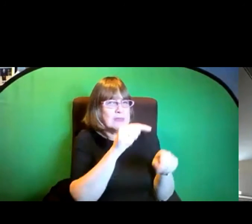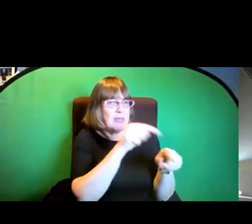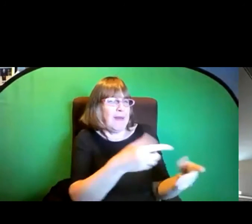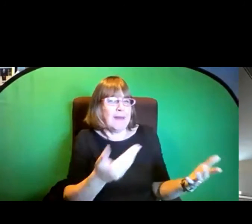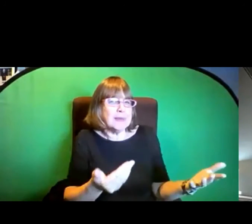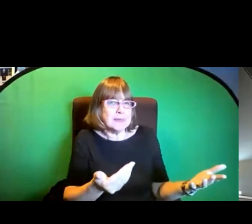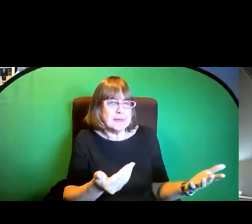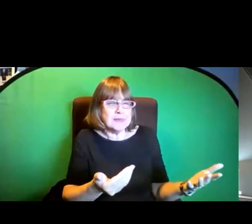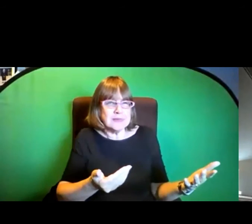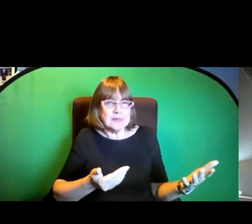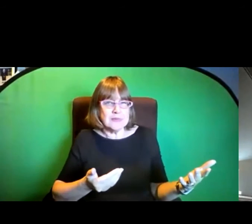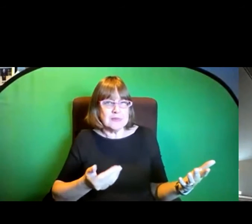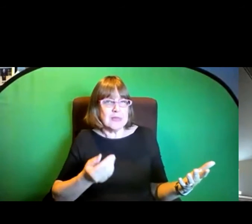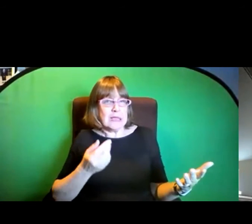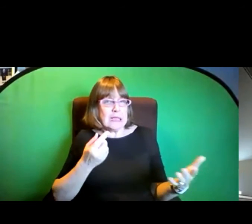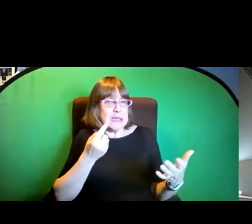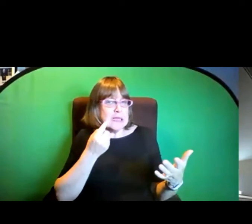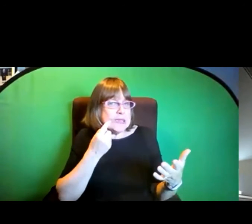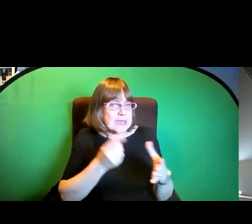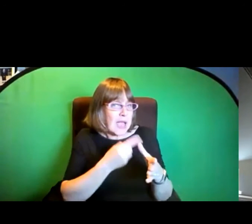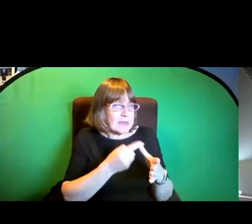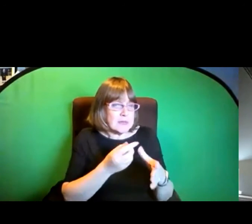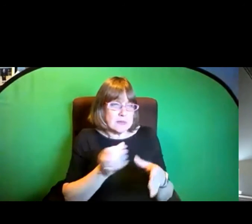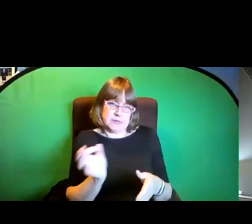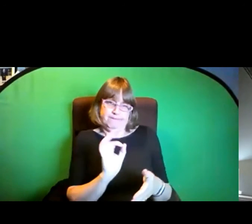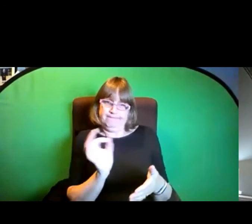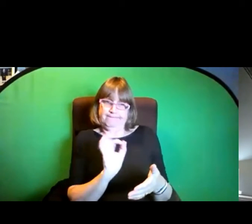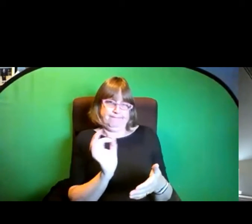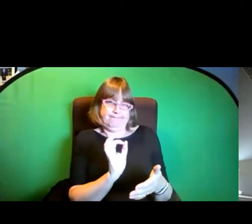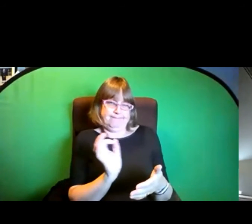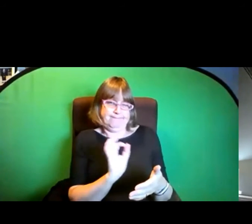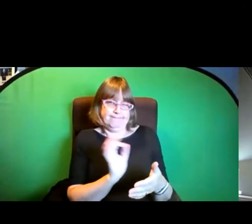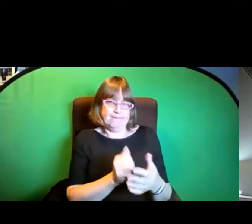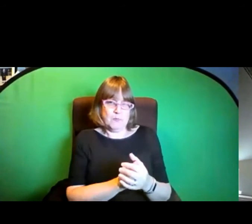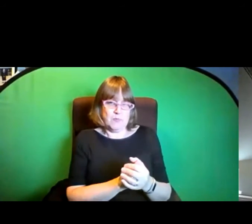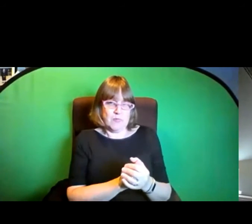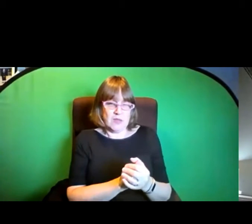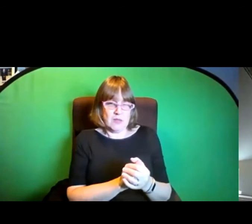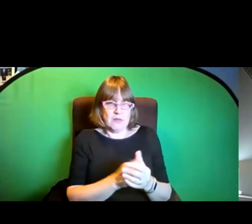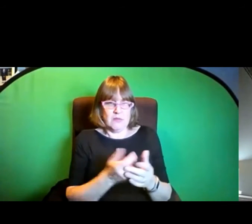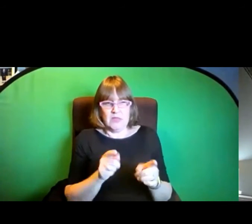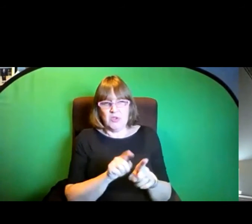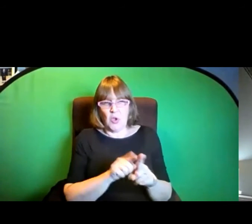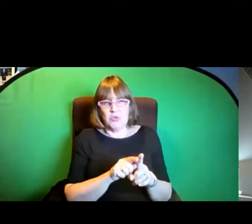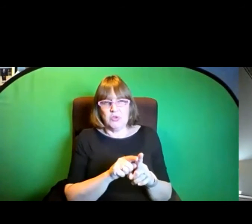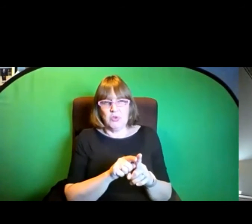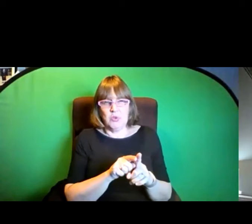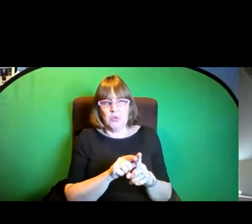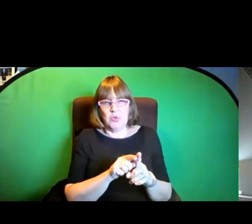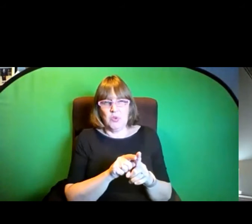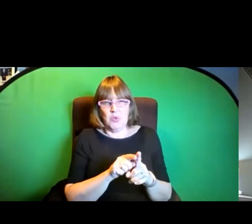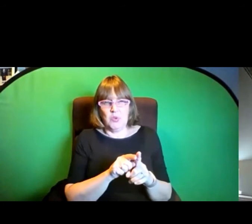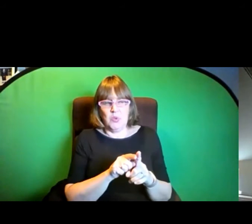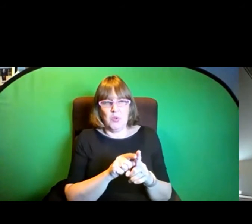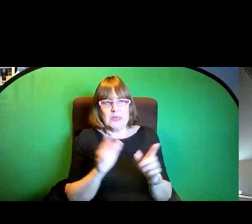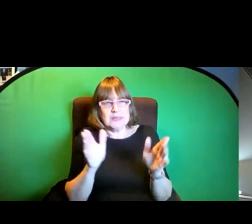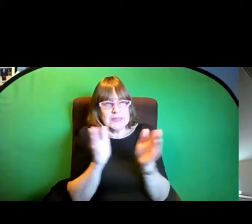There aren't easy answers, sure there's a whiskey residue, a mini refinery, being set up also in